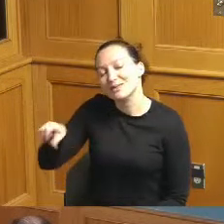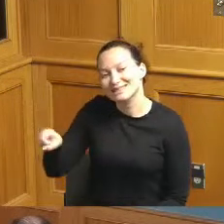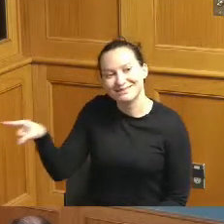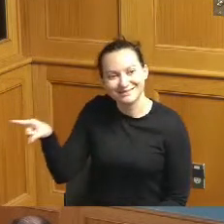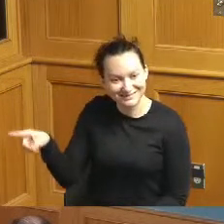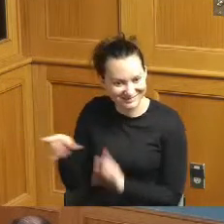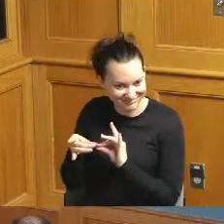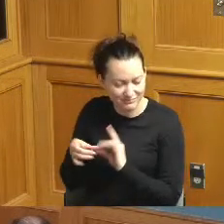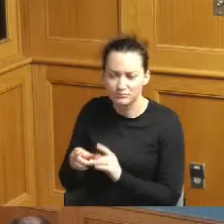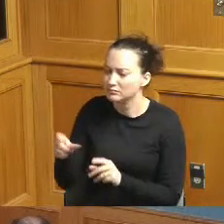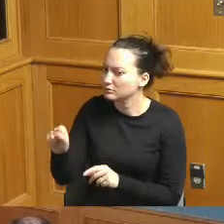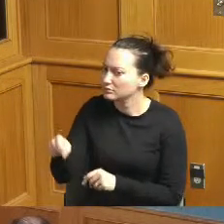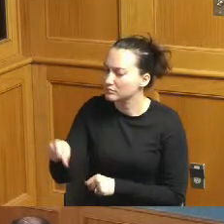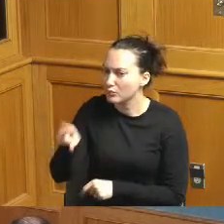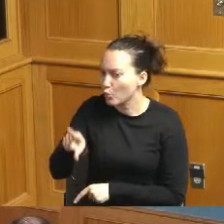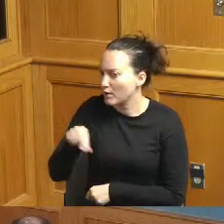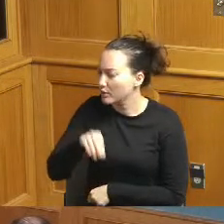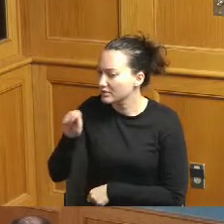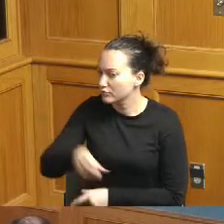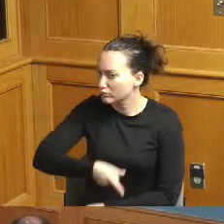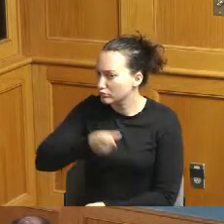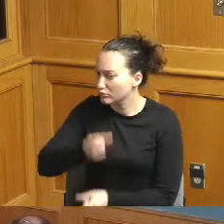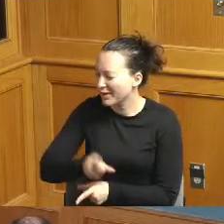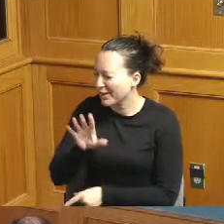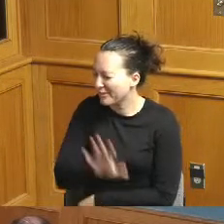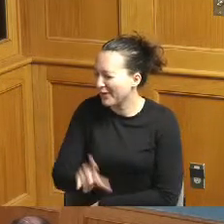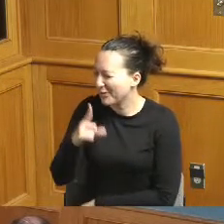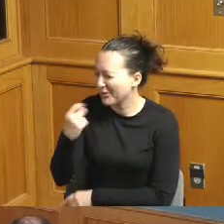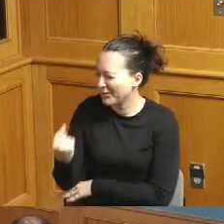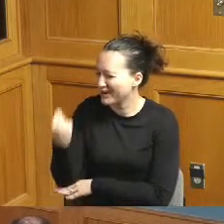Driehaus was 100 percent correct that we about a year ago we started taking a little bit different